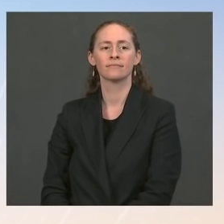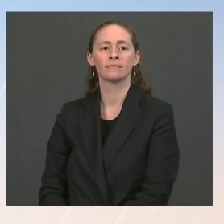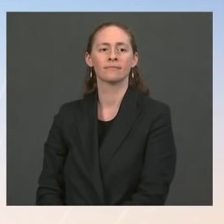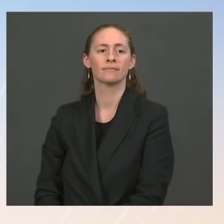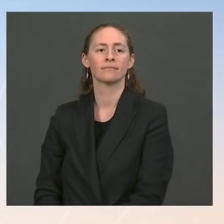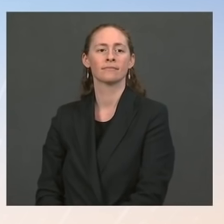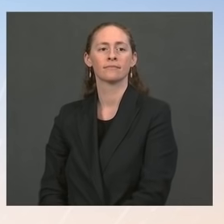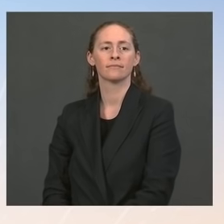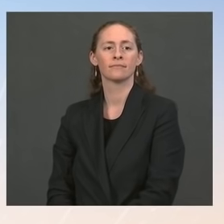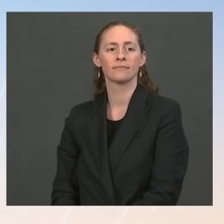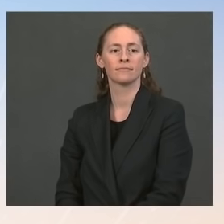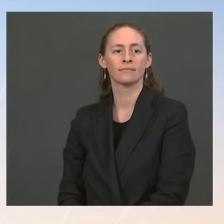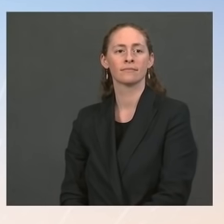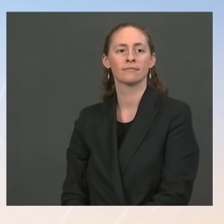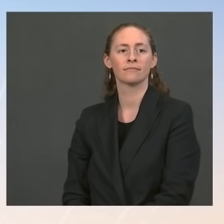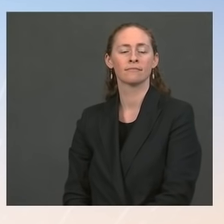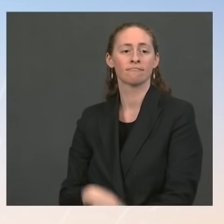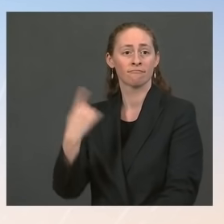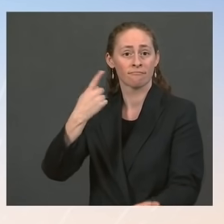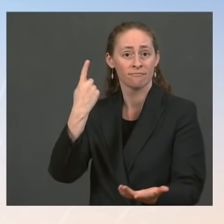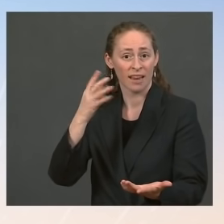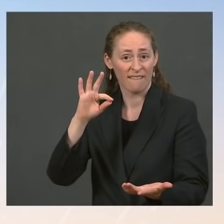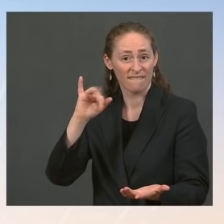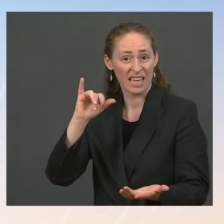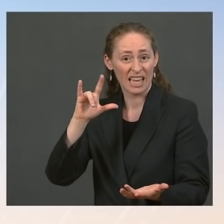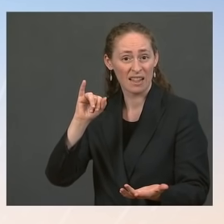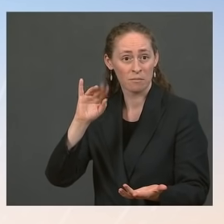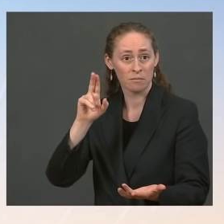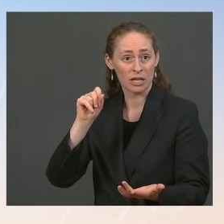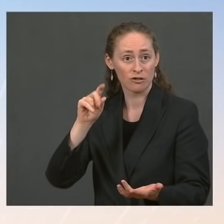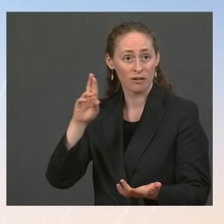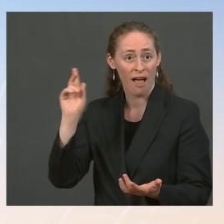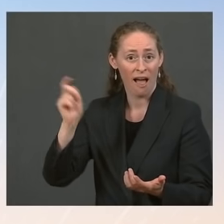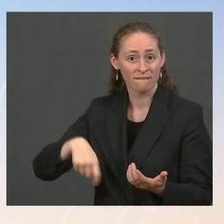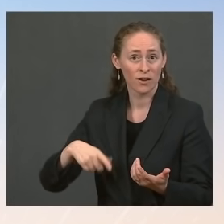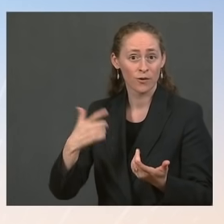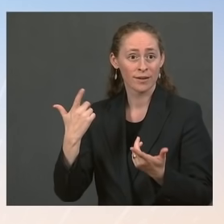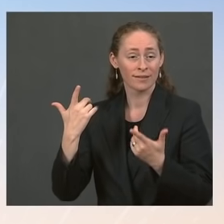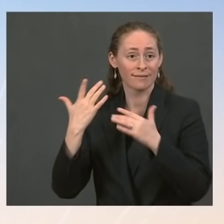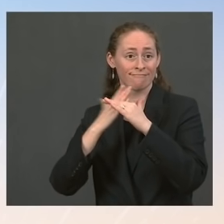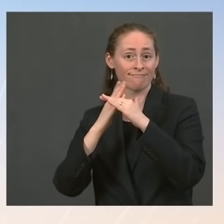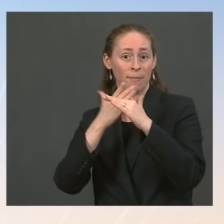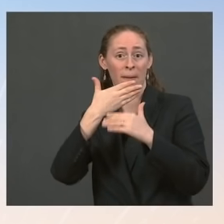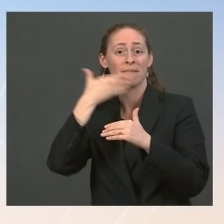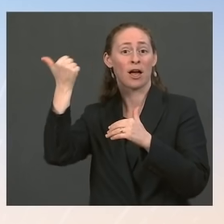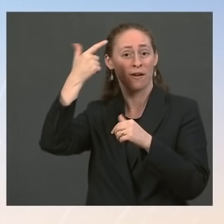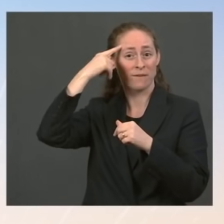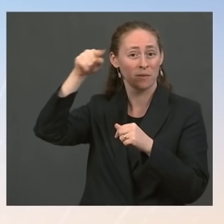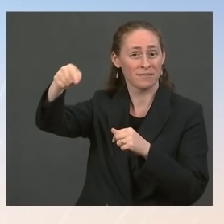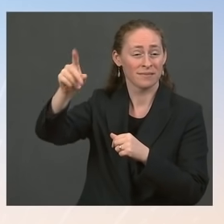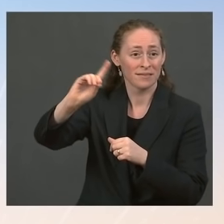it would be much easier for Democrats to do that. Ms. Psaki: I certainly understand the question and the interest.